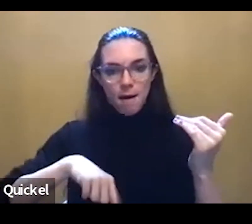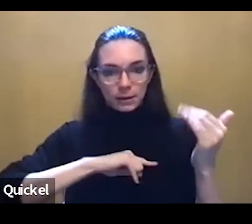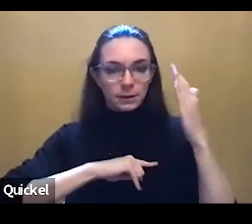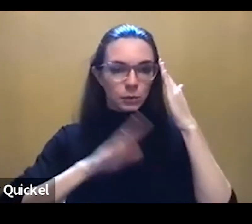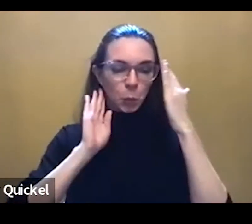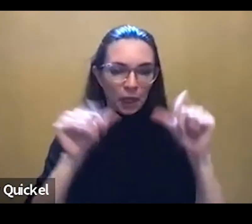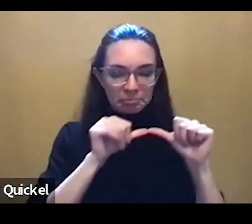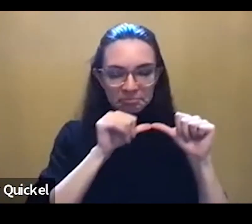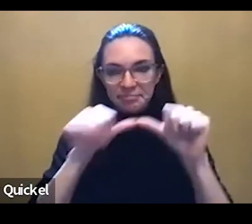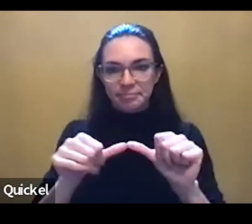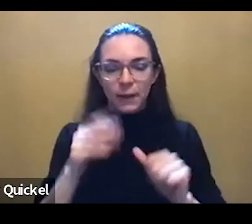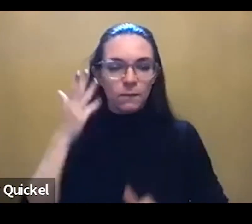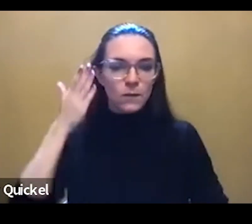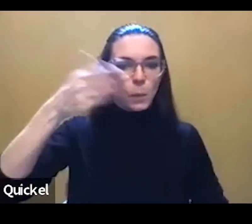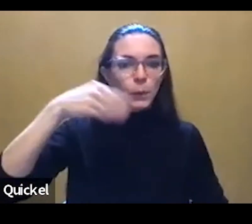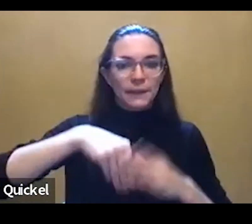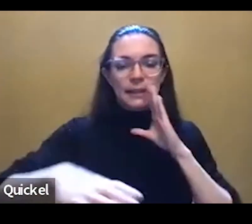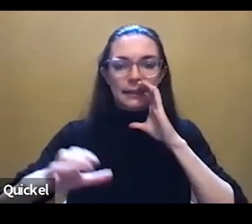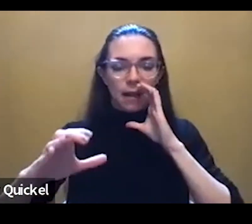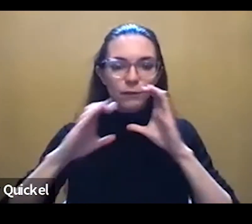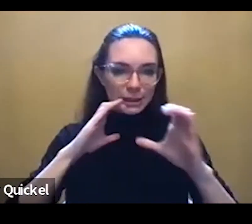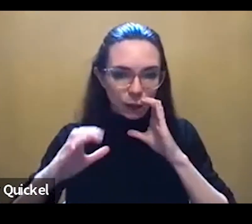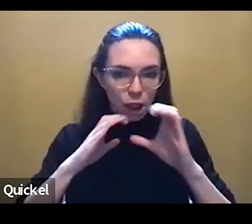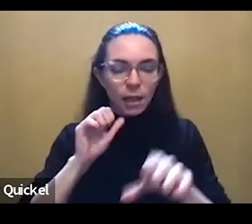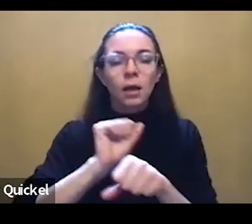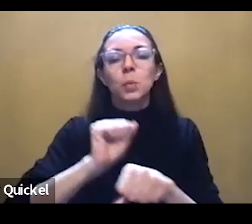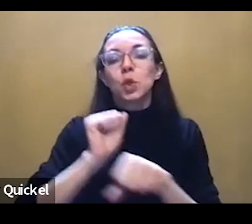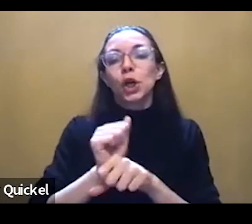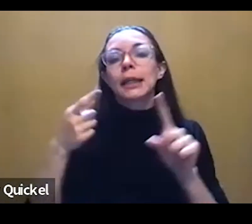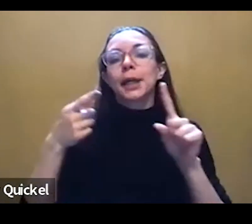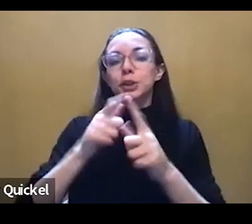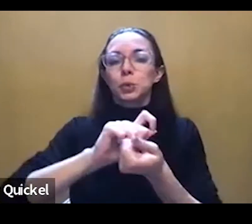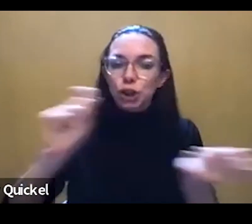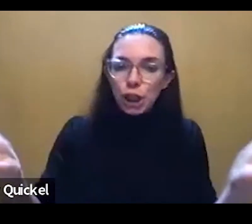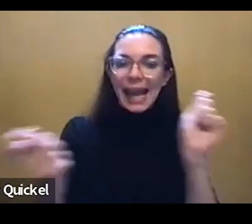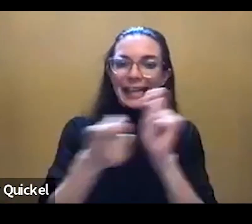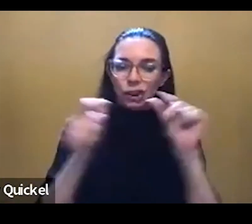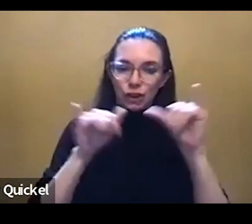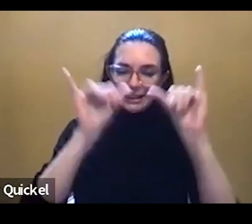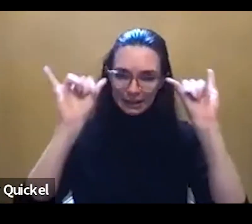forward and continue this conversation working to change the system, at least